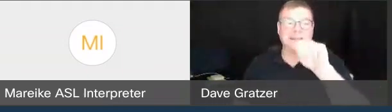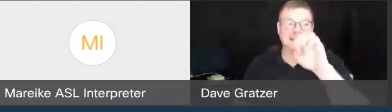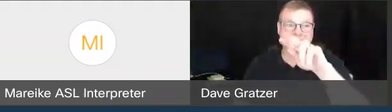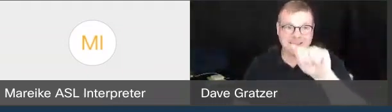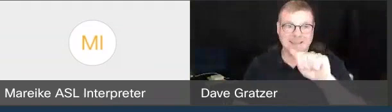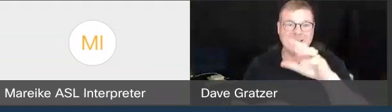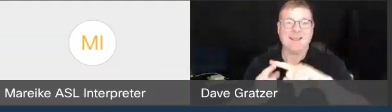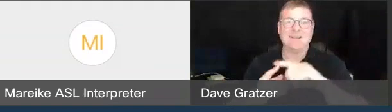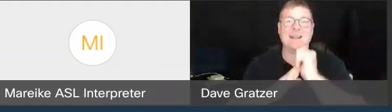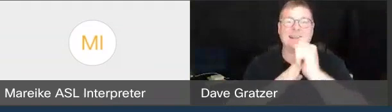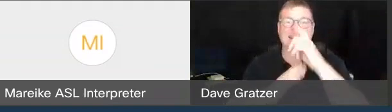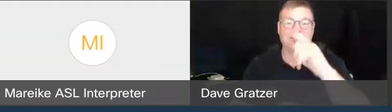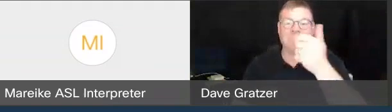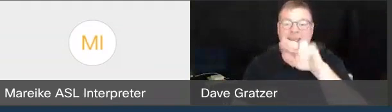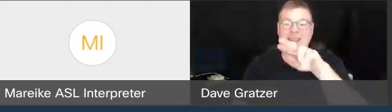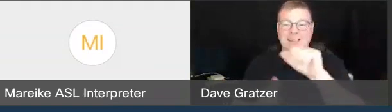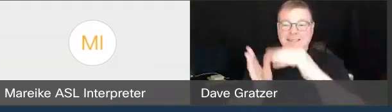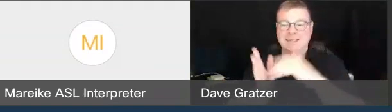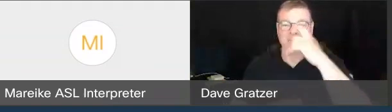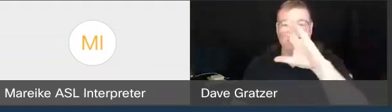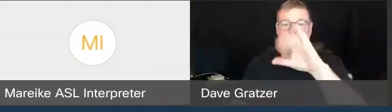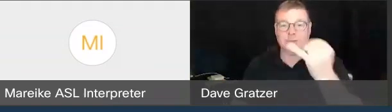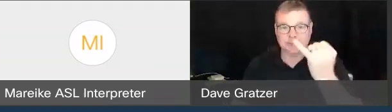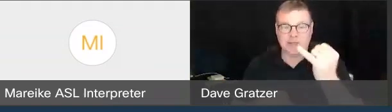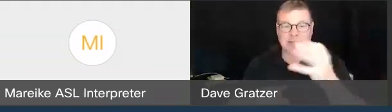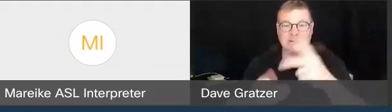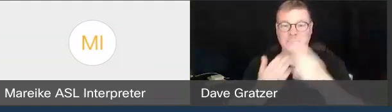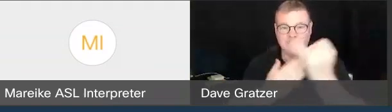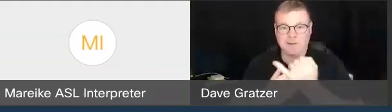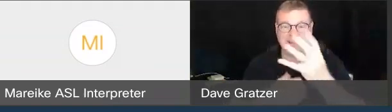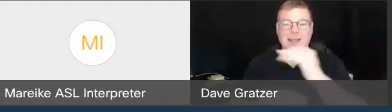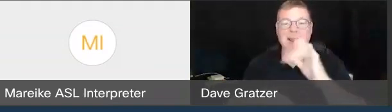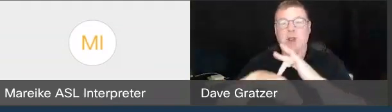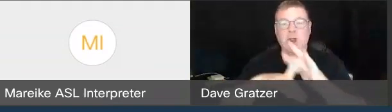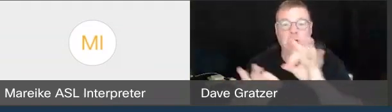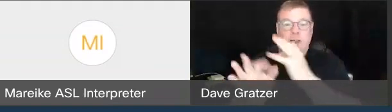to the GAIN Center for criminal justice projects and the lead for the early diversion project.